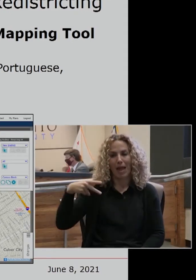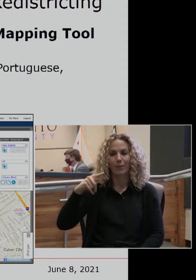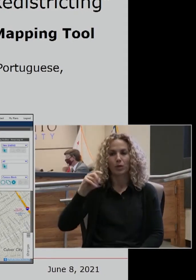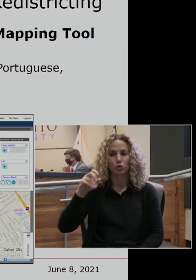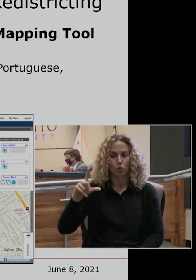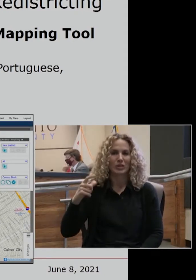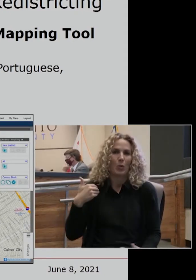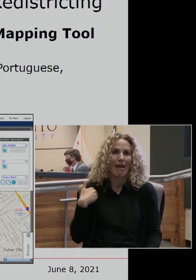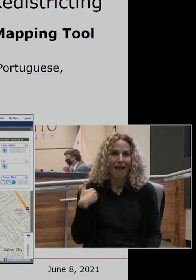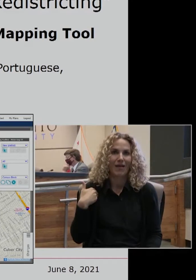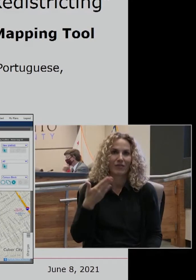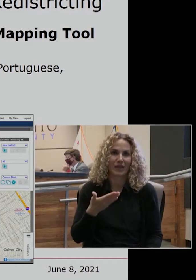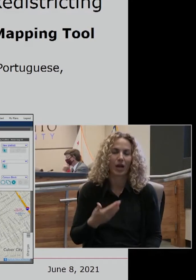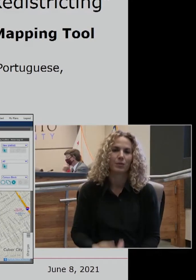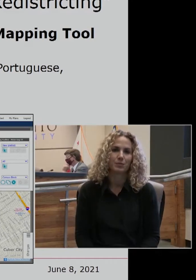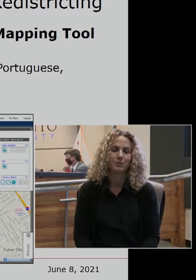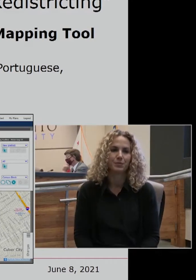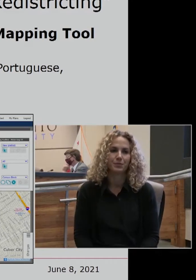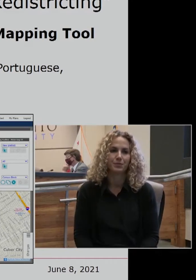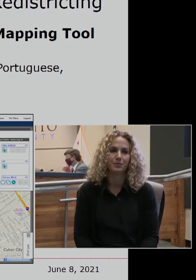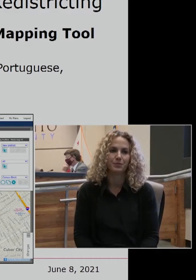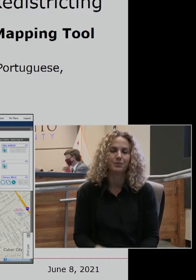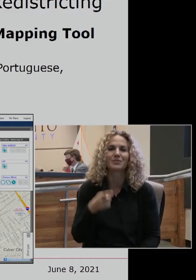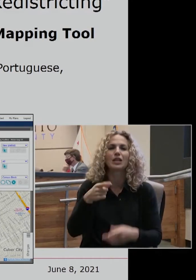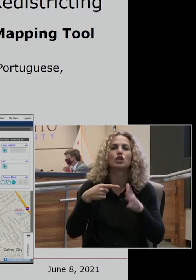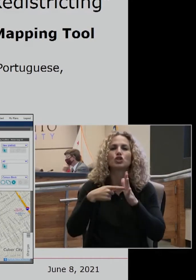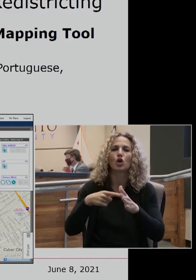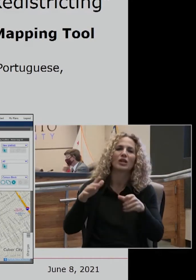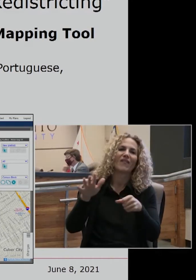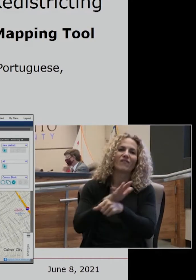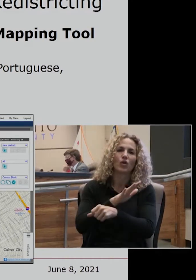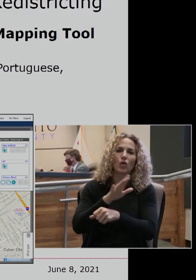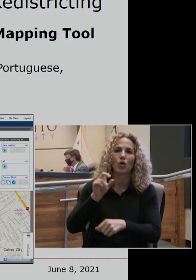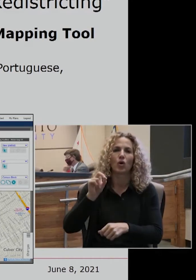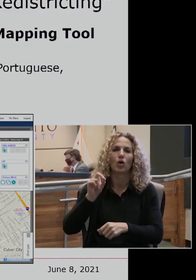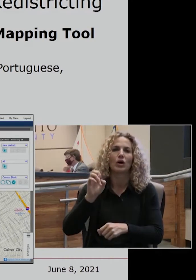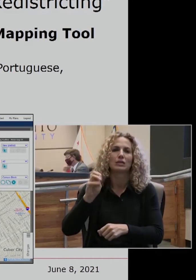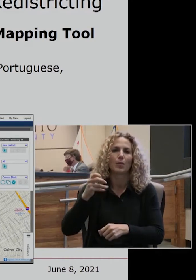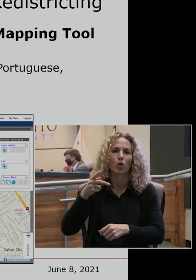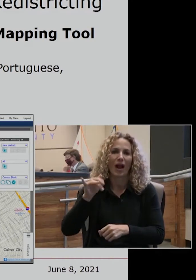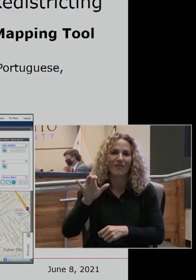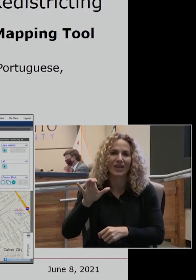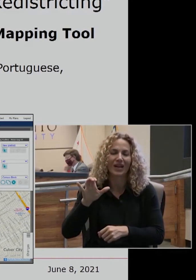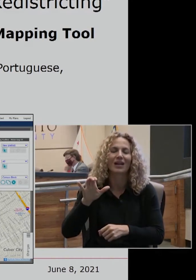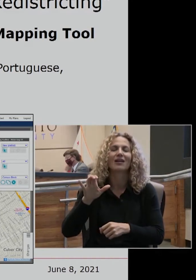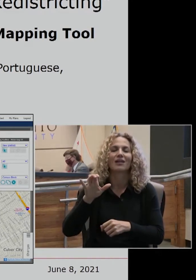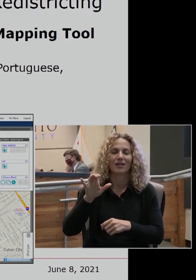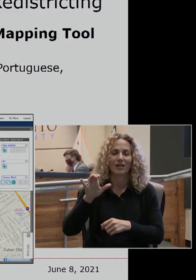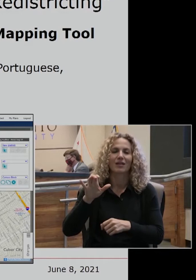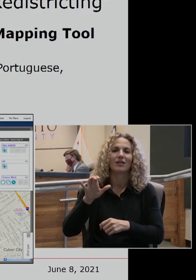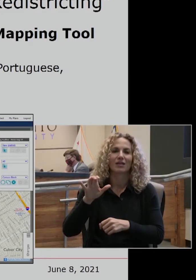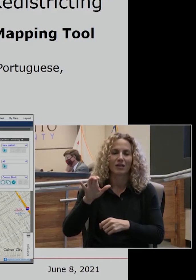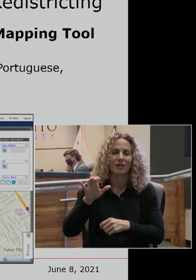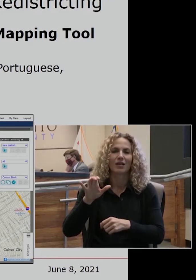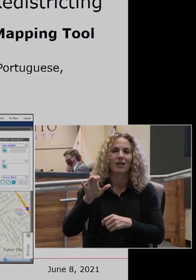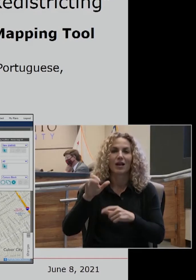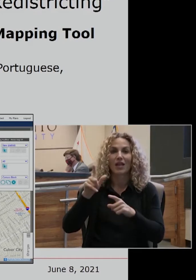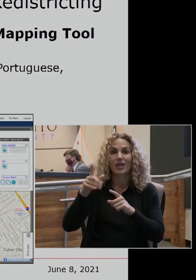MAP USING ALL OF THE TOOLS WE HAVE ON OUR DESK TOP COMPUTERS